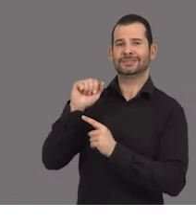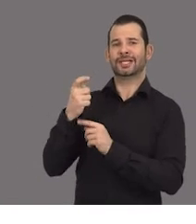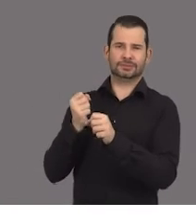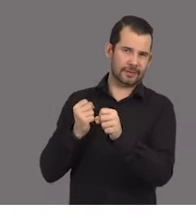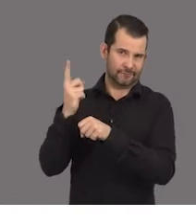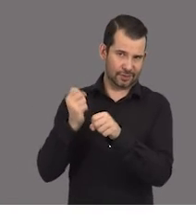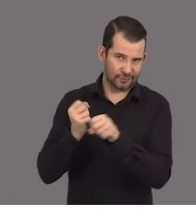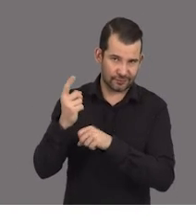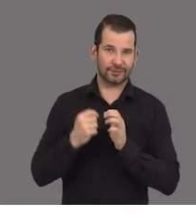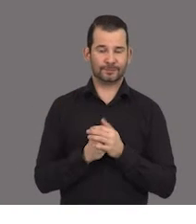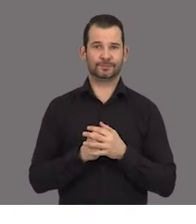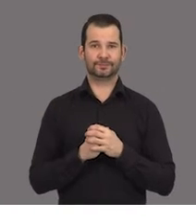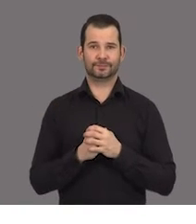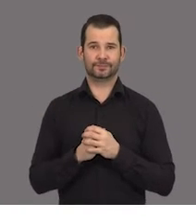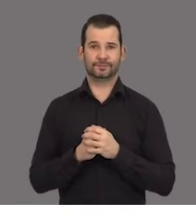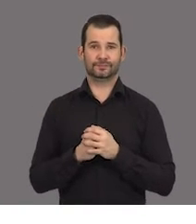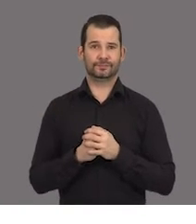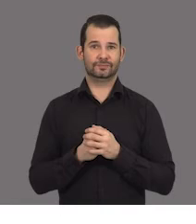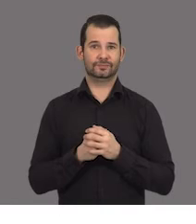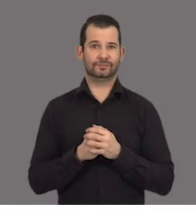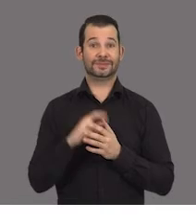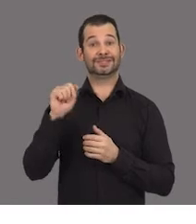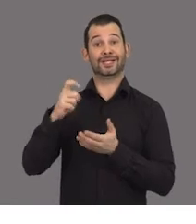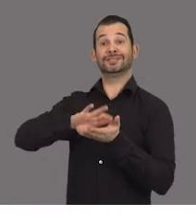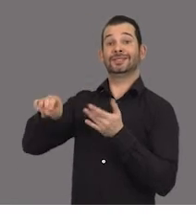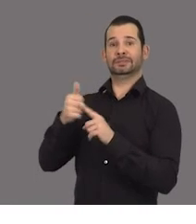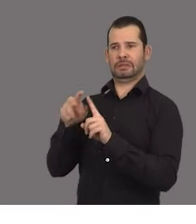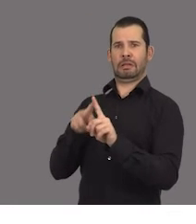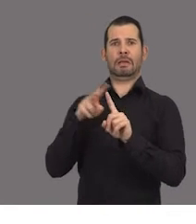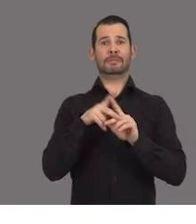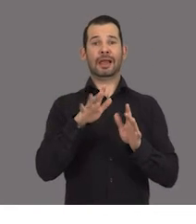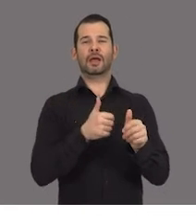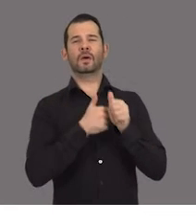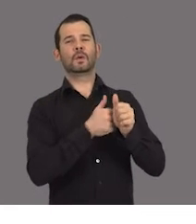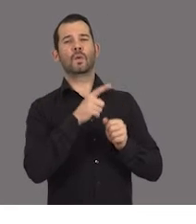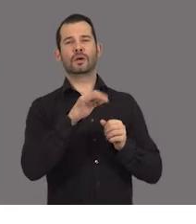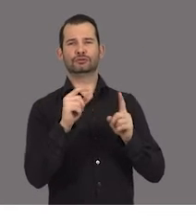The tax exemption is applied according to the terms as defined in the Indian Act.